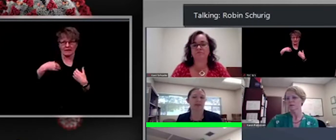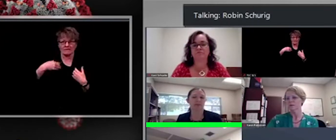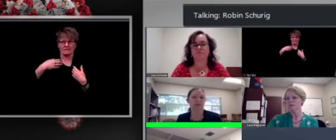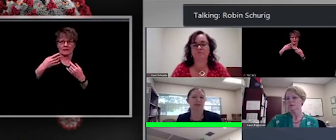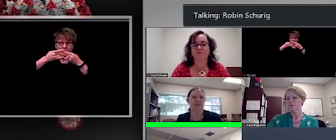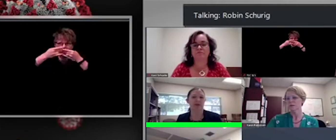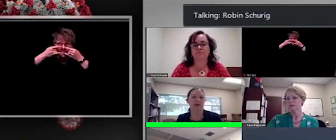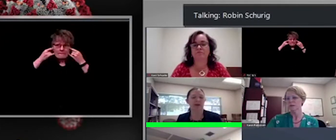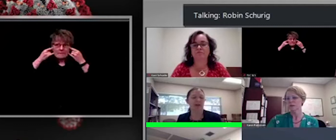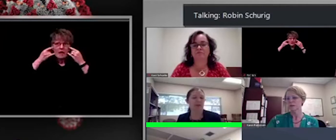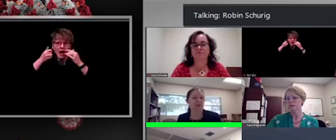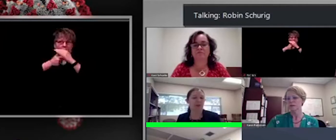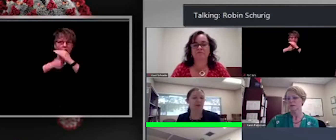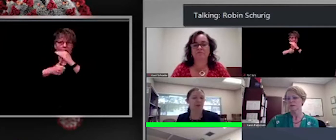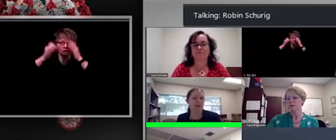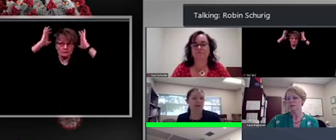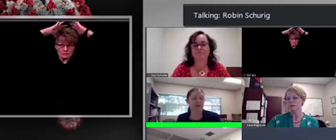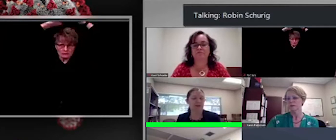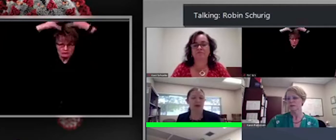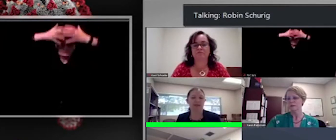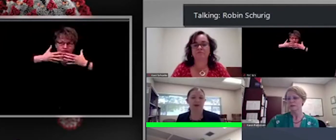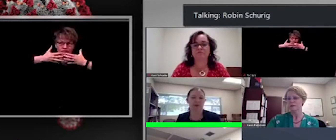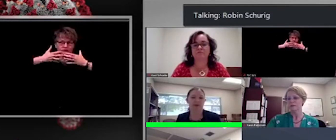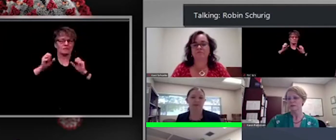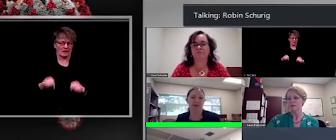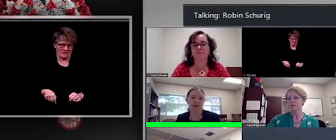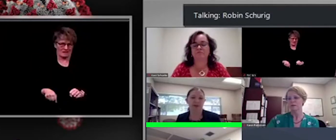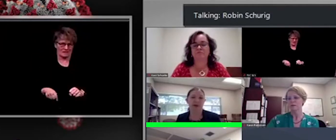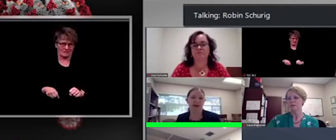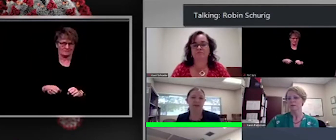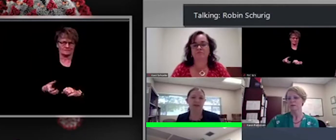a little bit safer. Those are the main points. There's lots of other information on our guidance